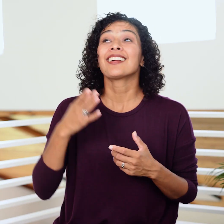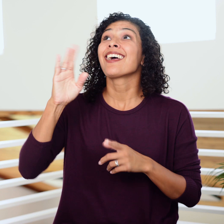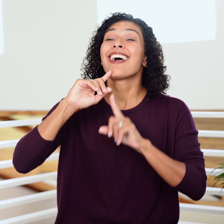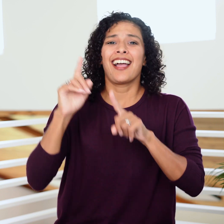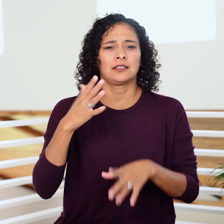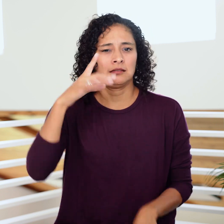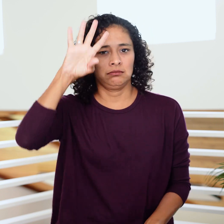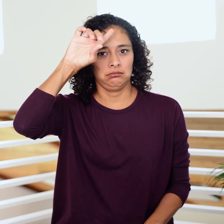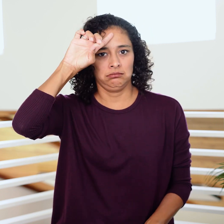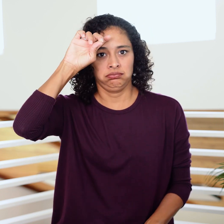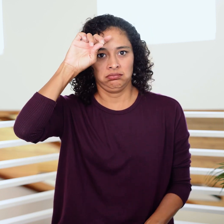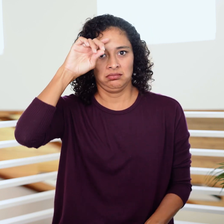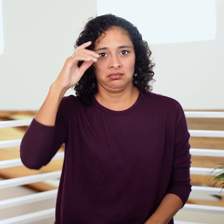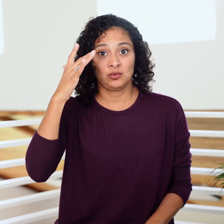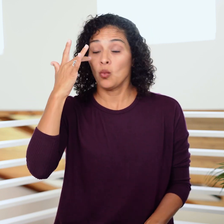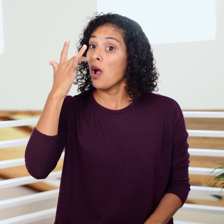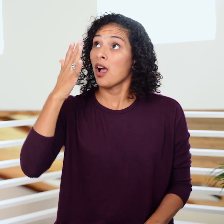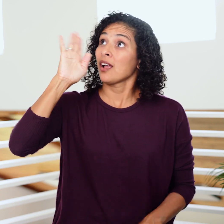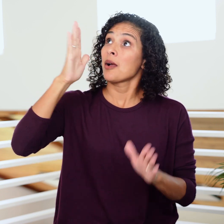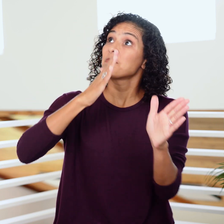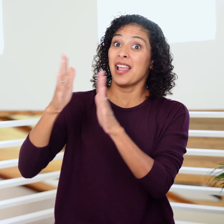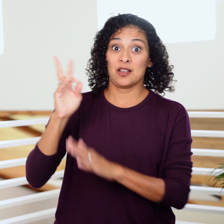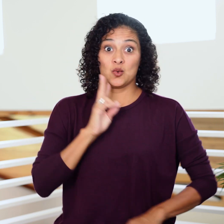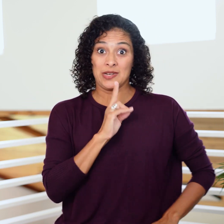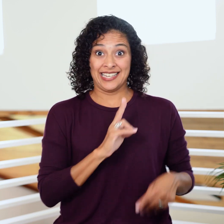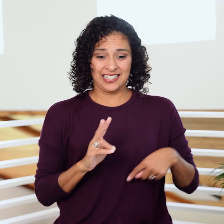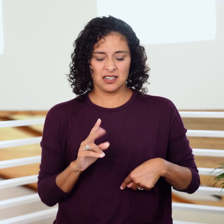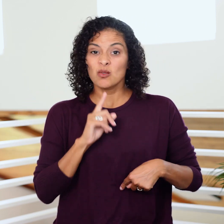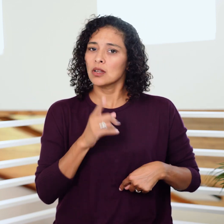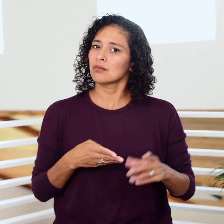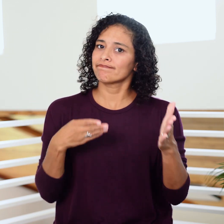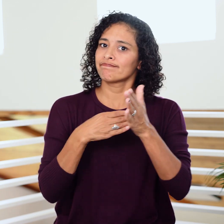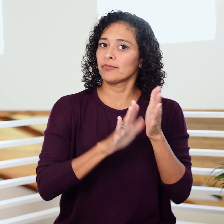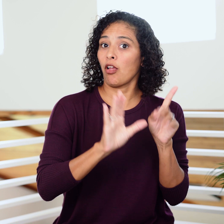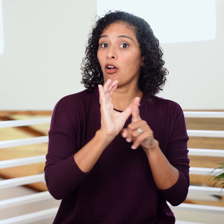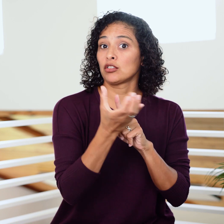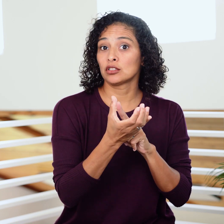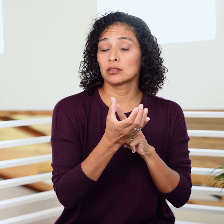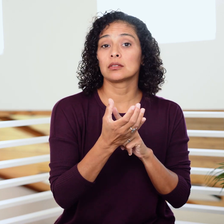His answer is perplexing, because His plan for these twins goes against the cultural norms.